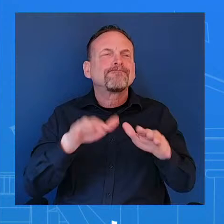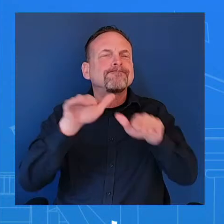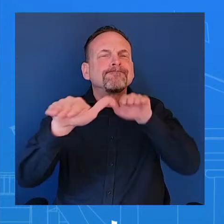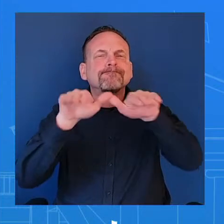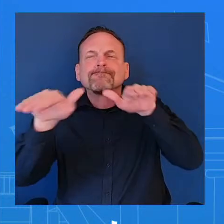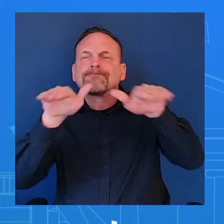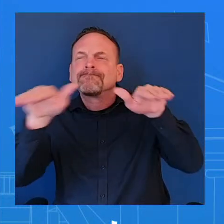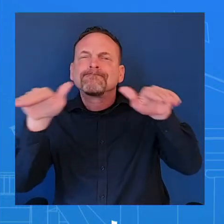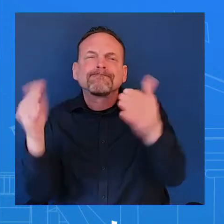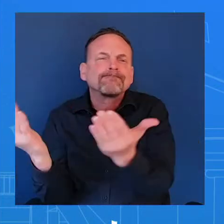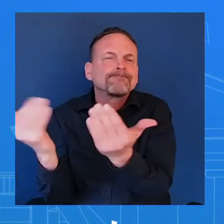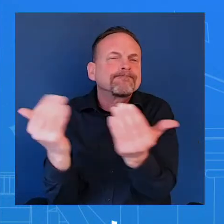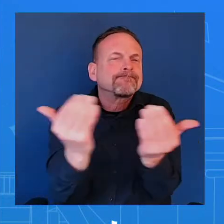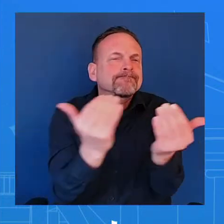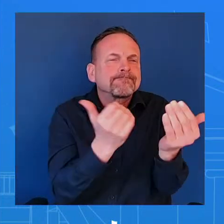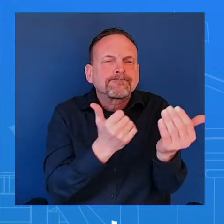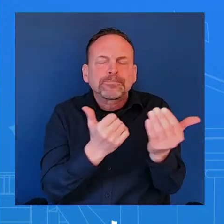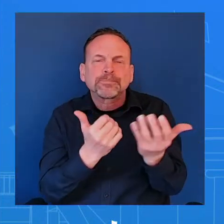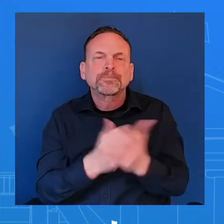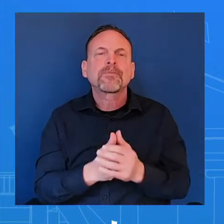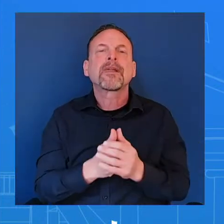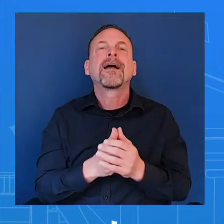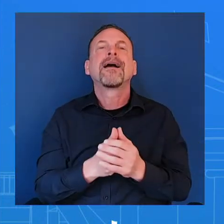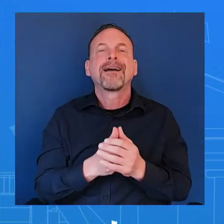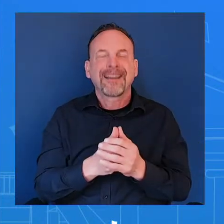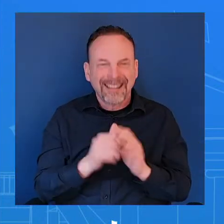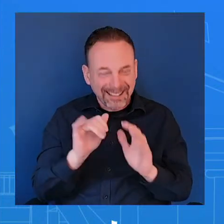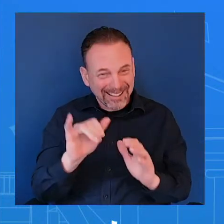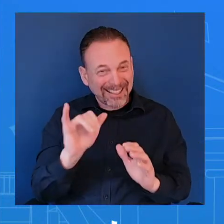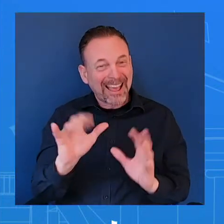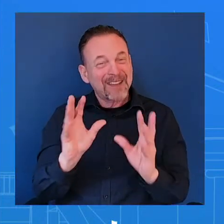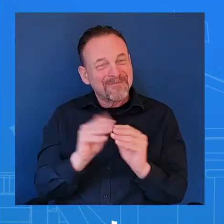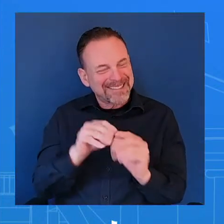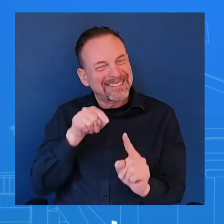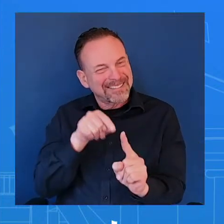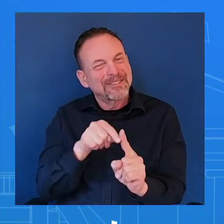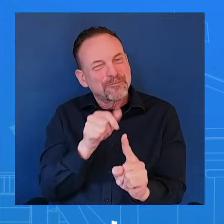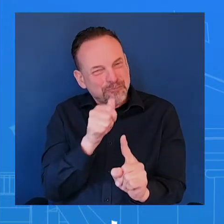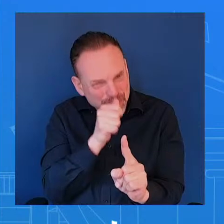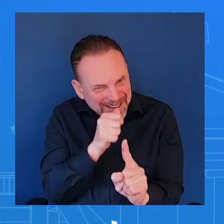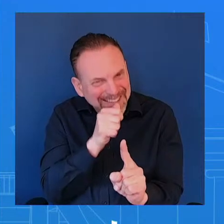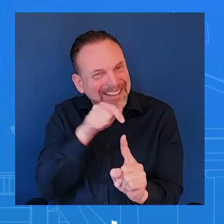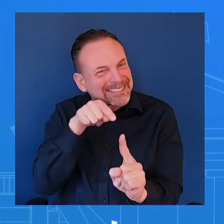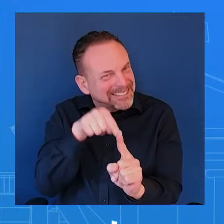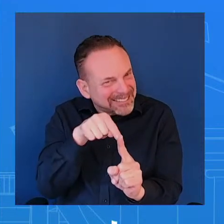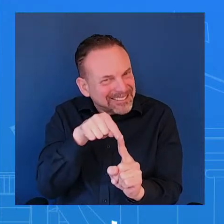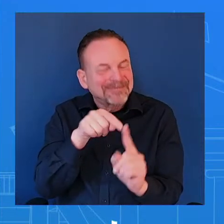and that participants had an opportunity to be -- you know, to be -- to be honest and to be able to share their thoughts